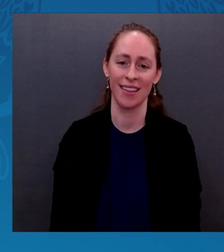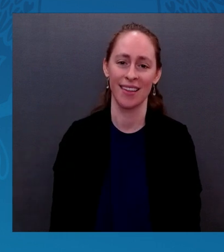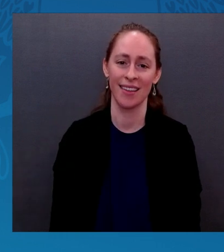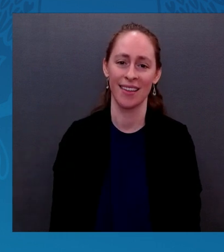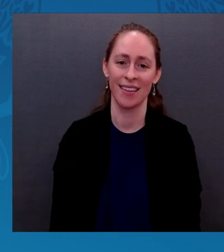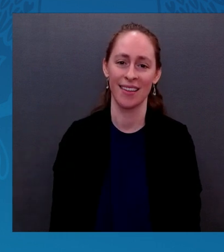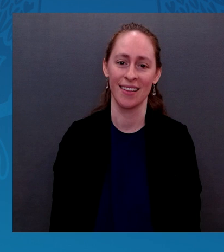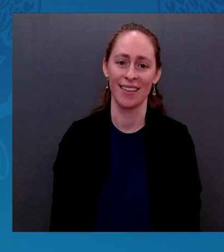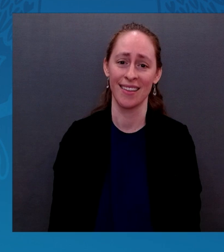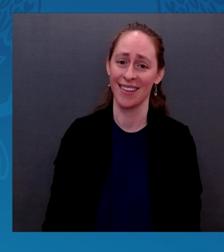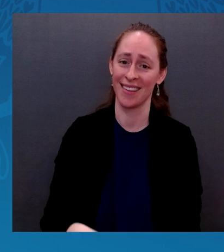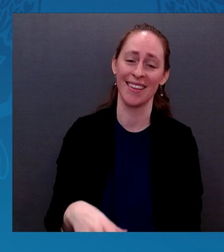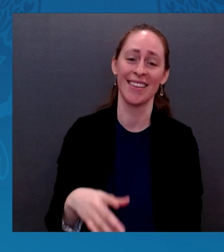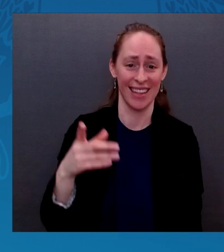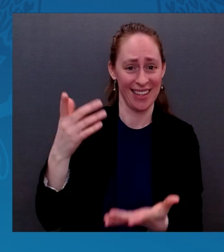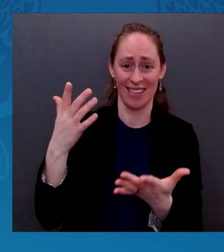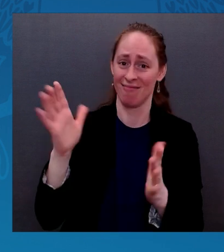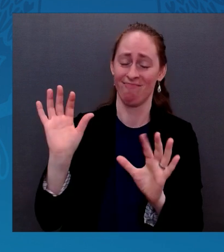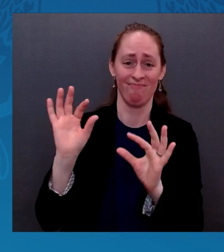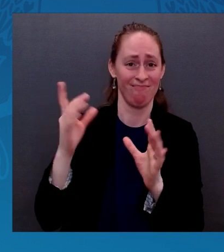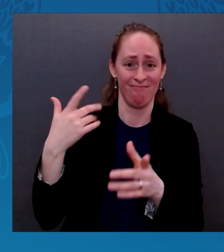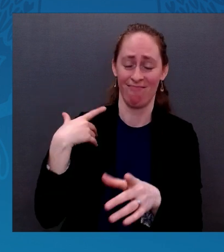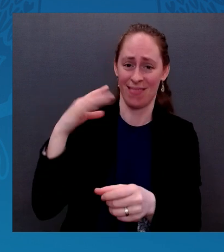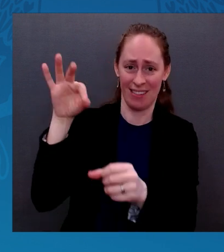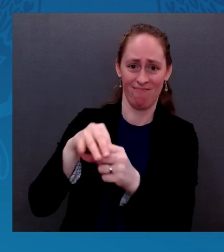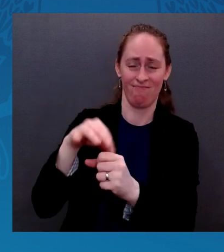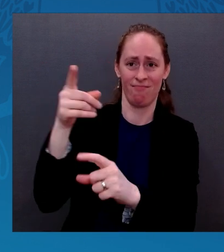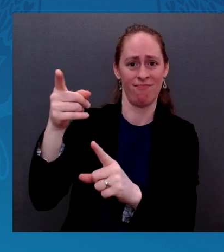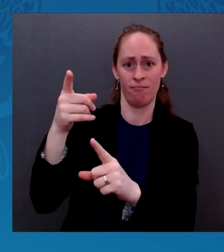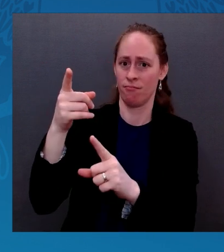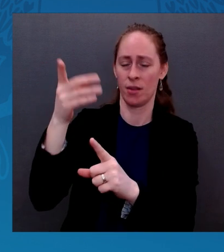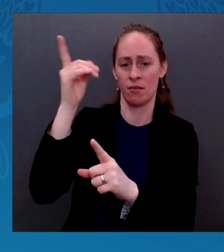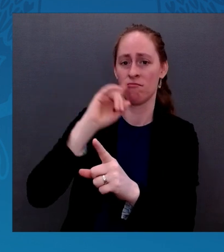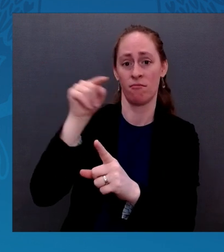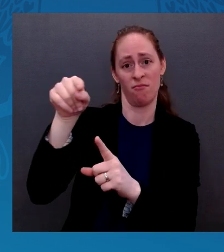God has blessed him to meet it. And so I stand before you today.